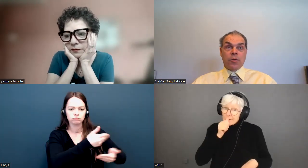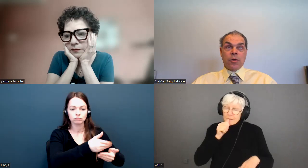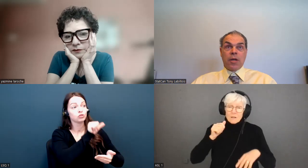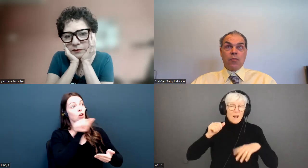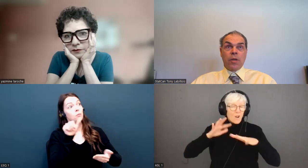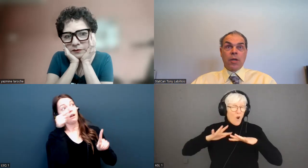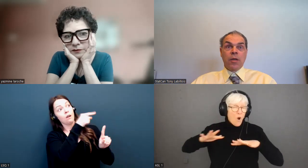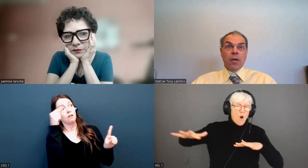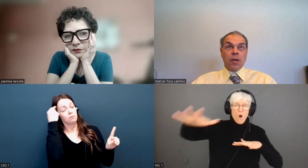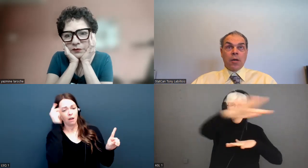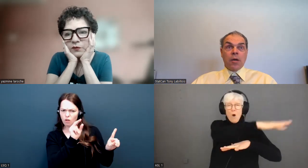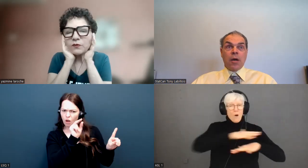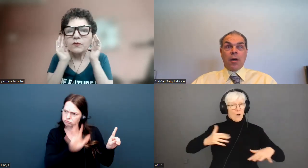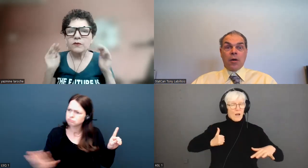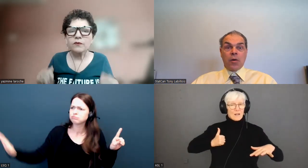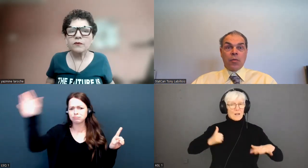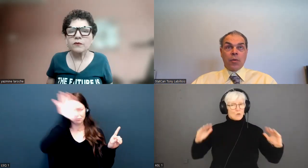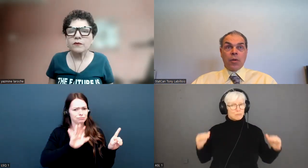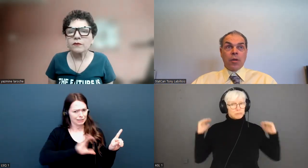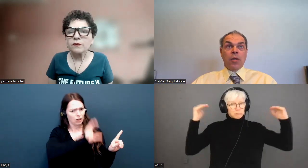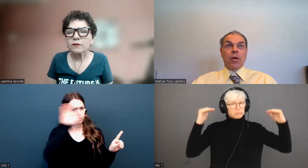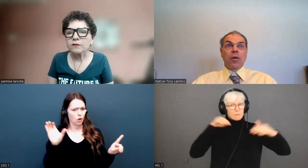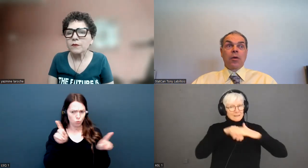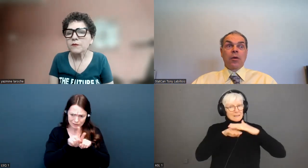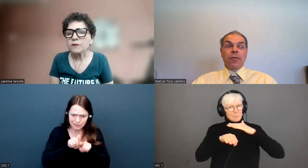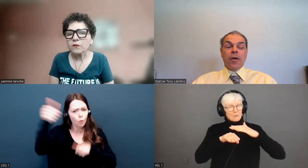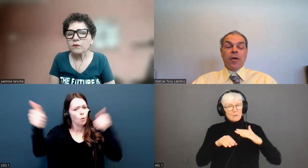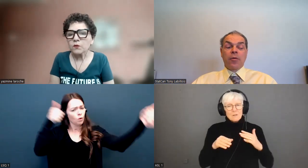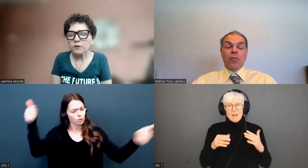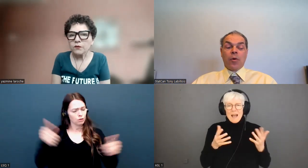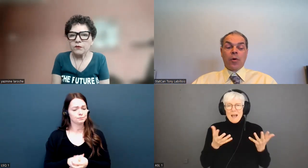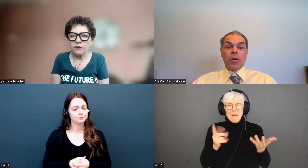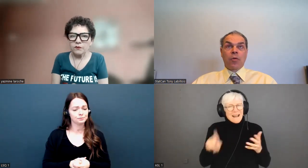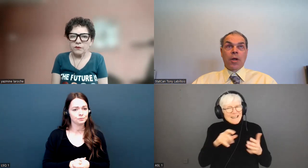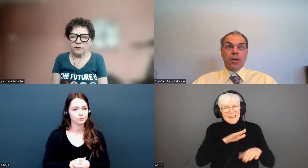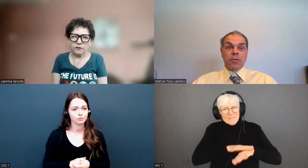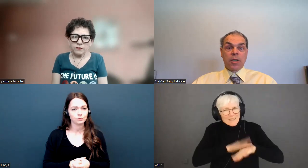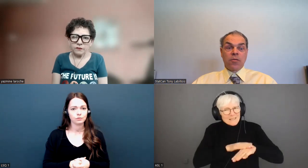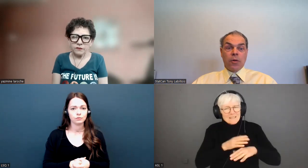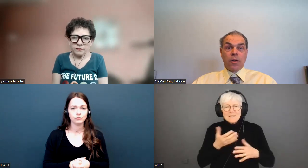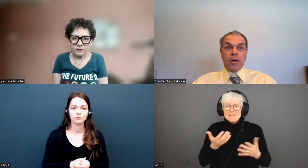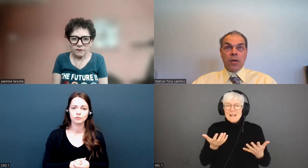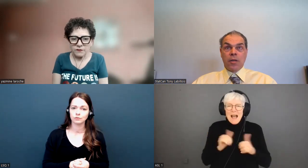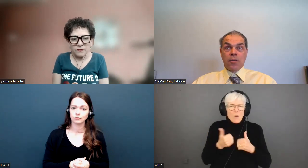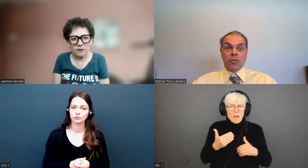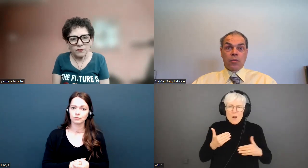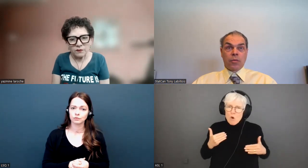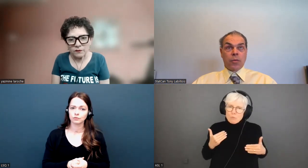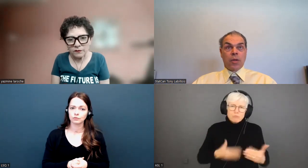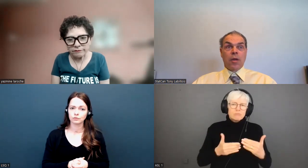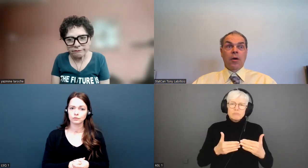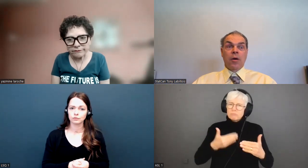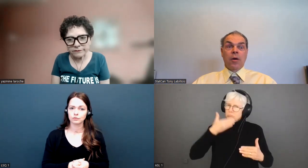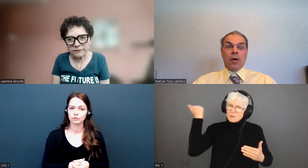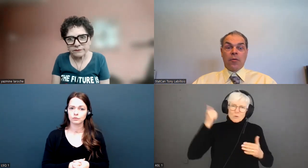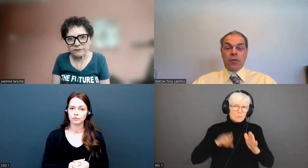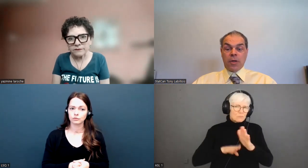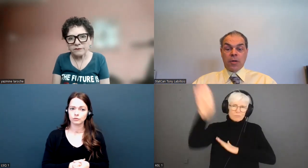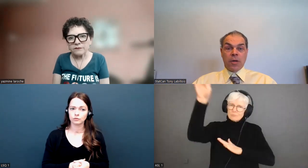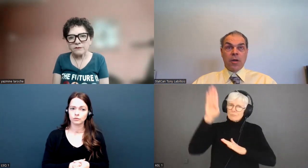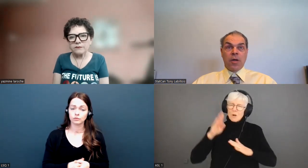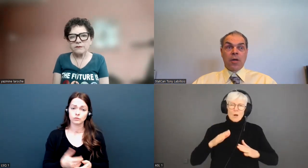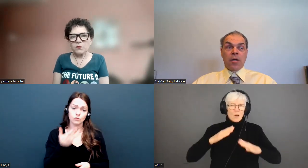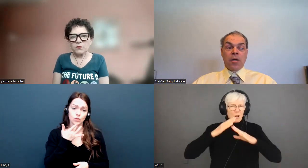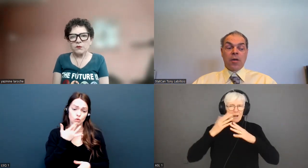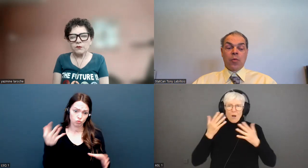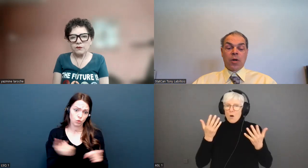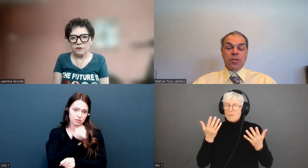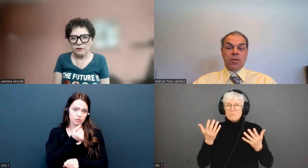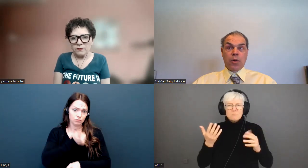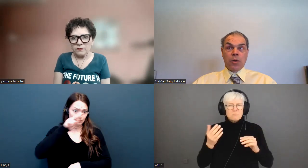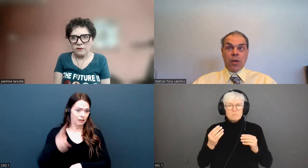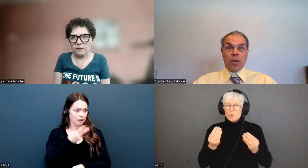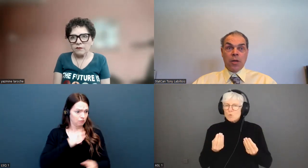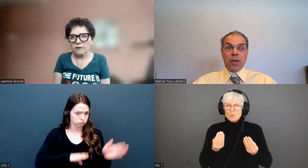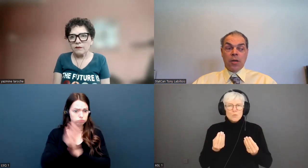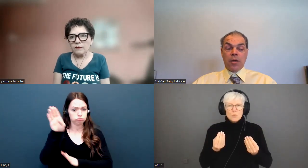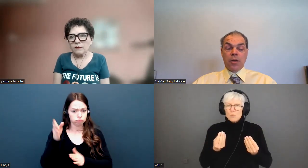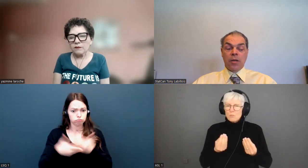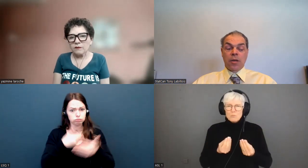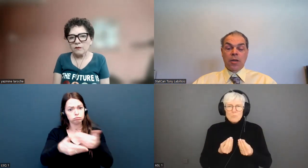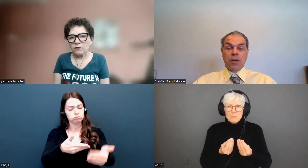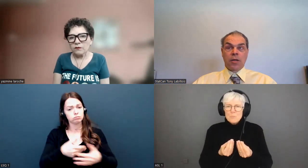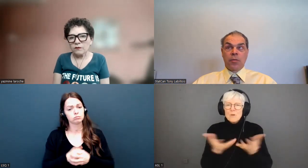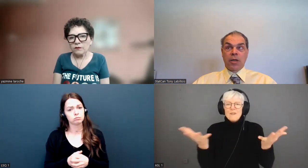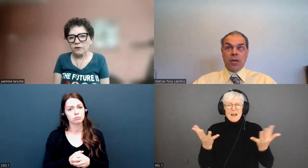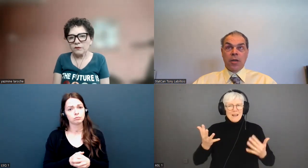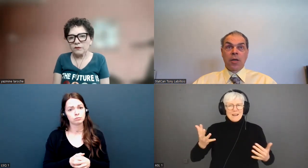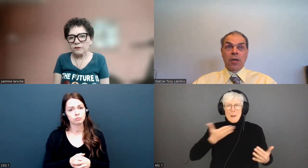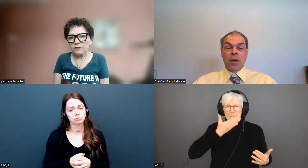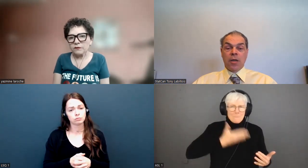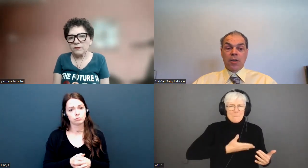sure that we are more quickly successful in offering a a more accessible Canada economically